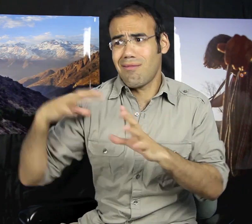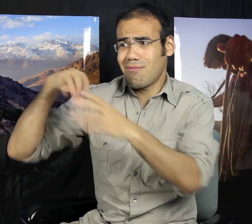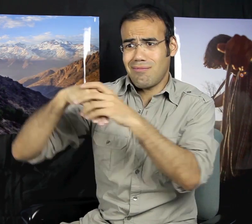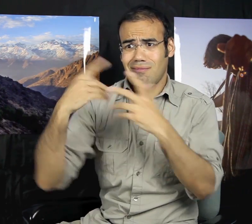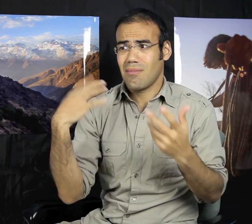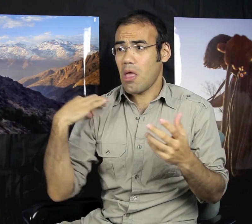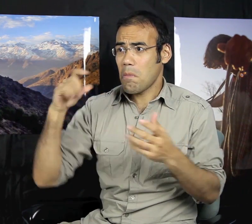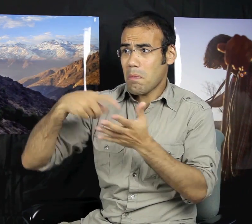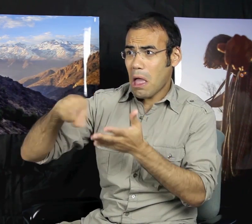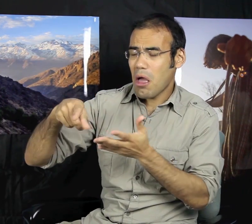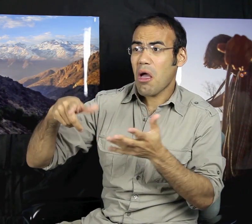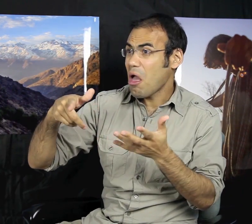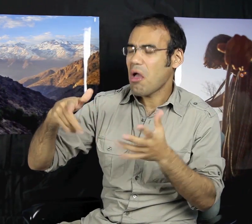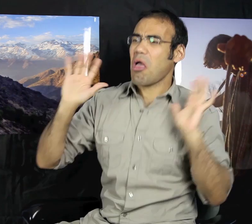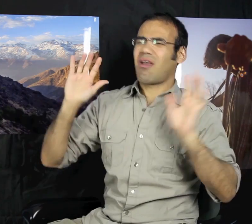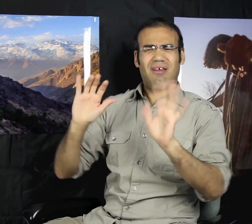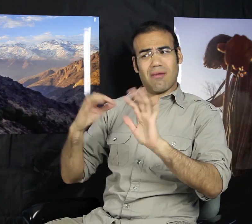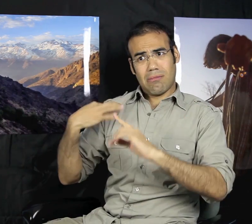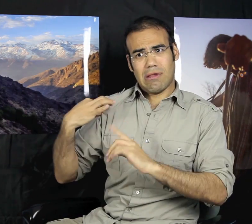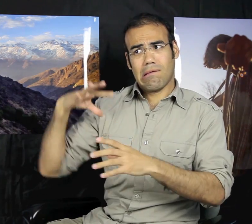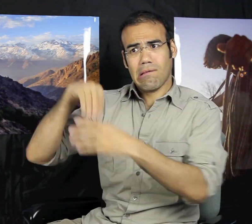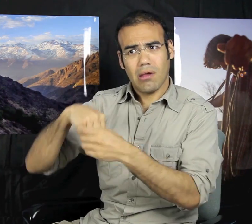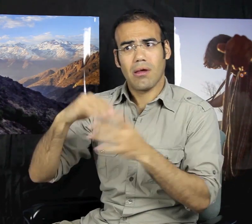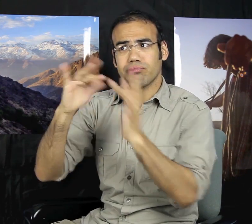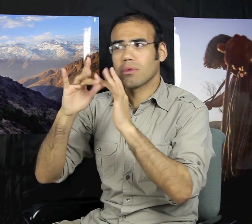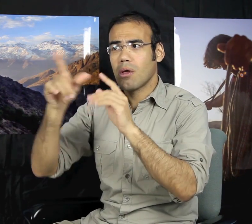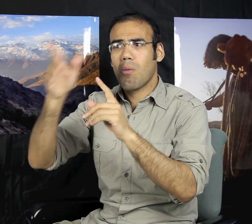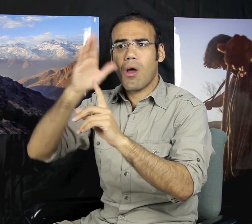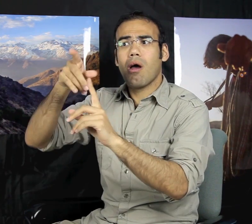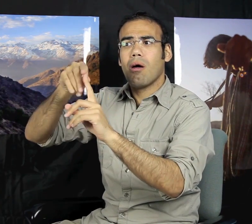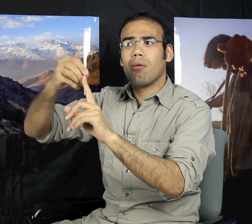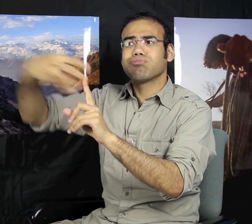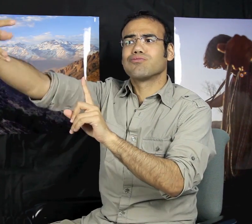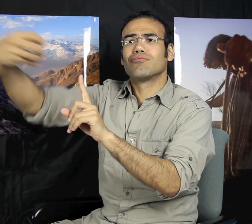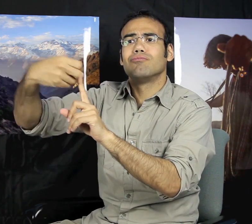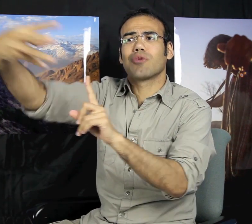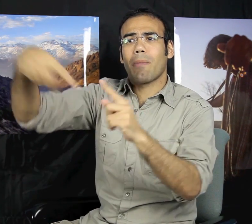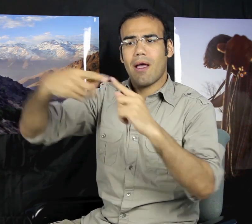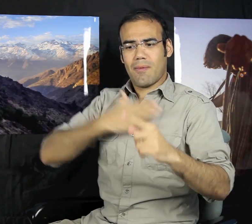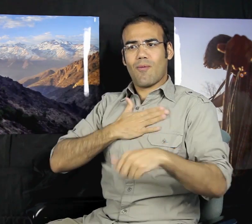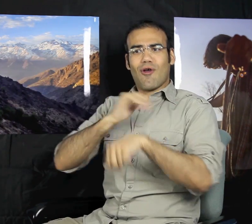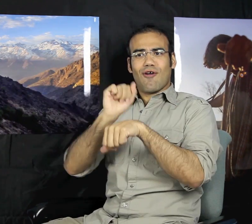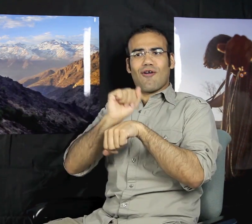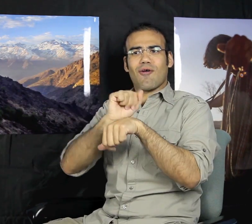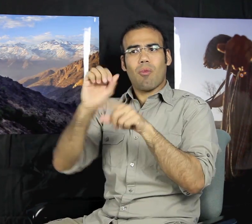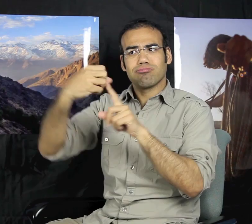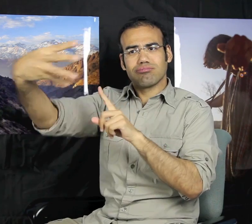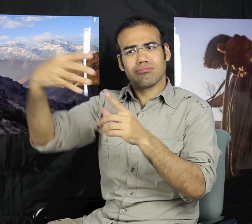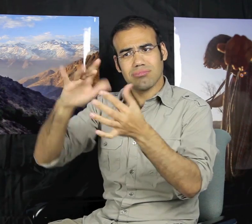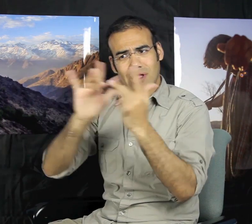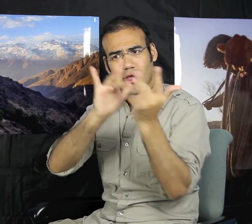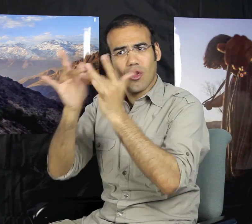If there's no pay, don't let that stop you. By getting involved and create network, your connection to each person will expand and people will know your work, especially mine.